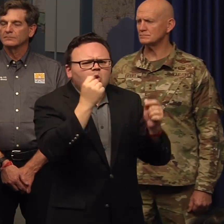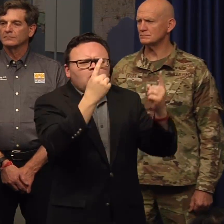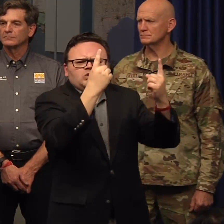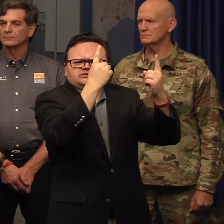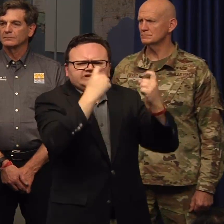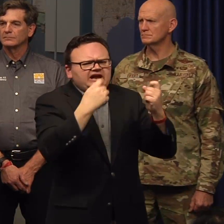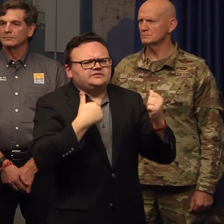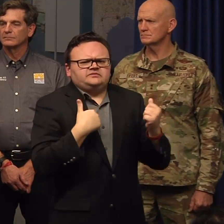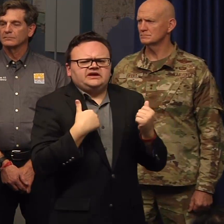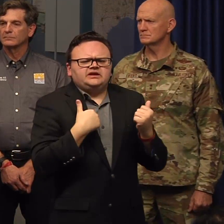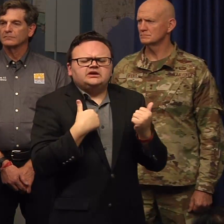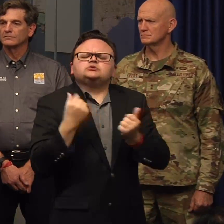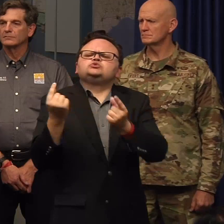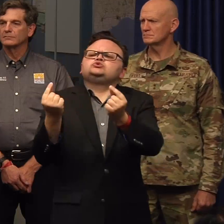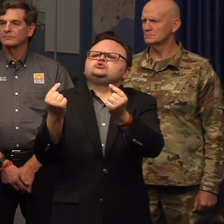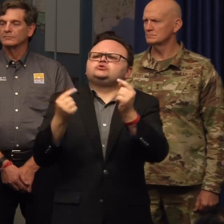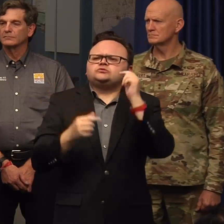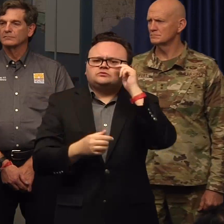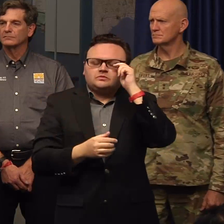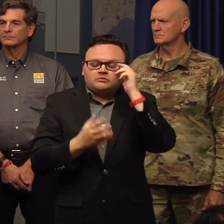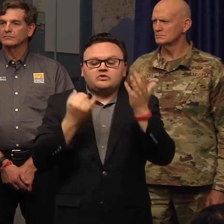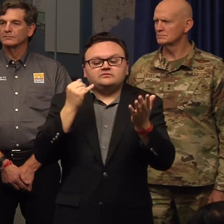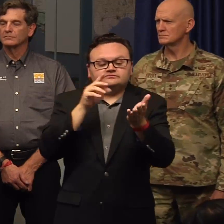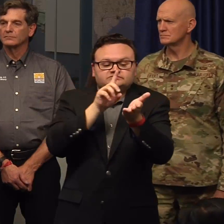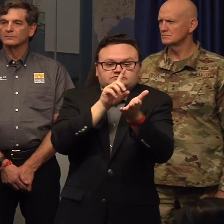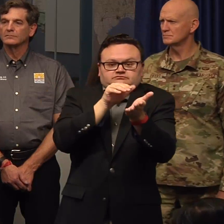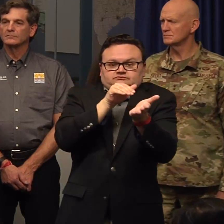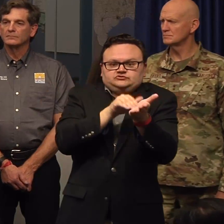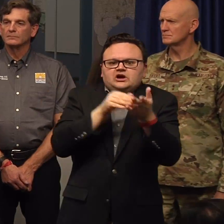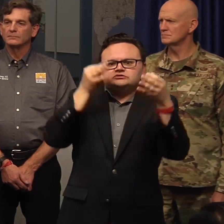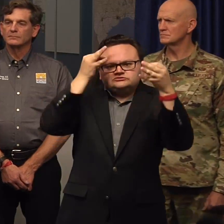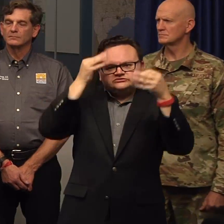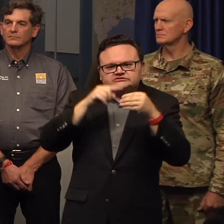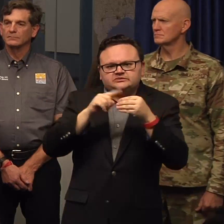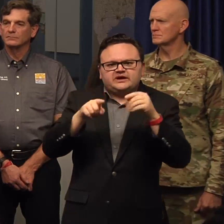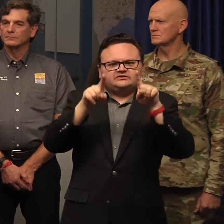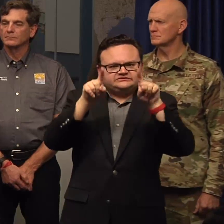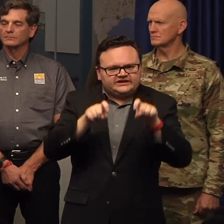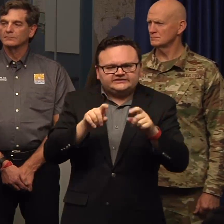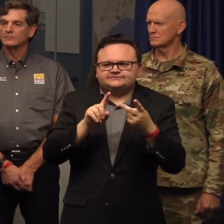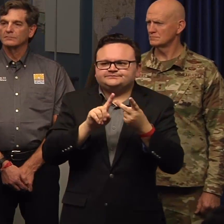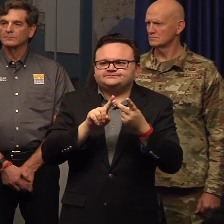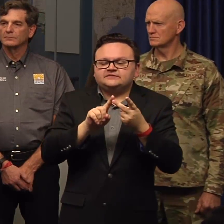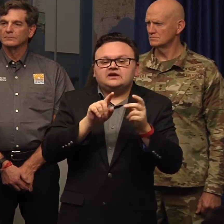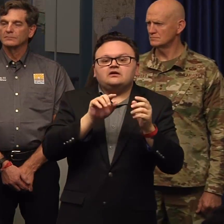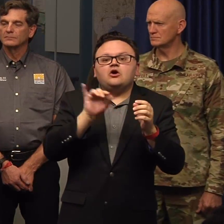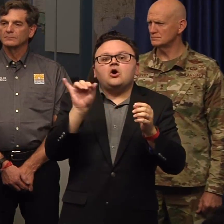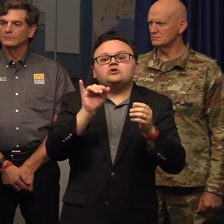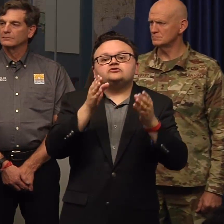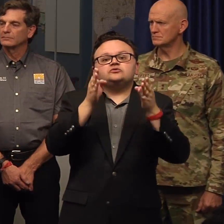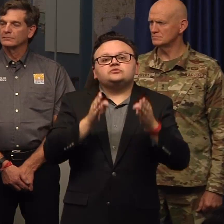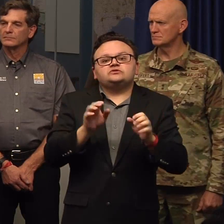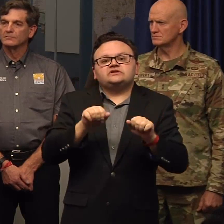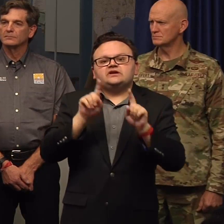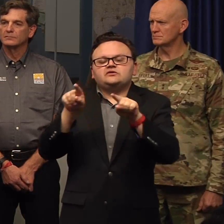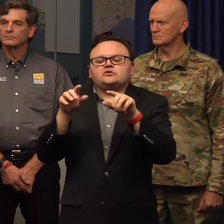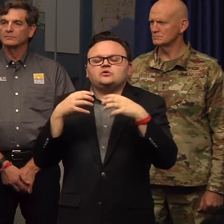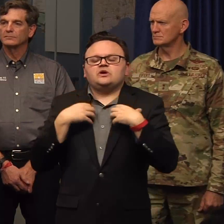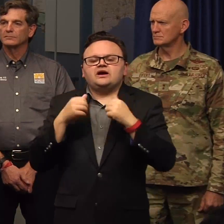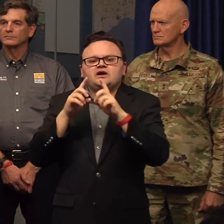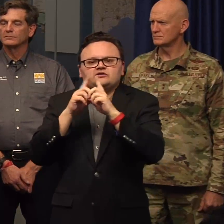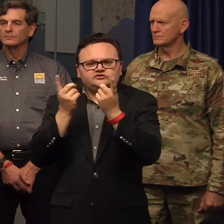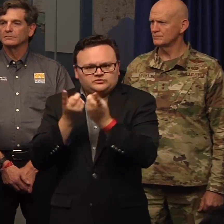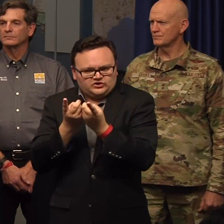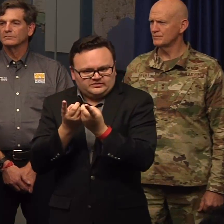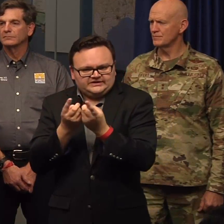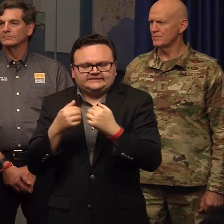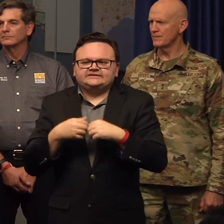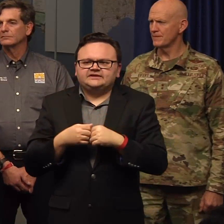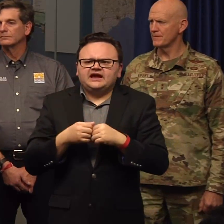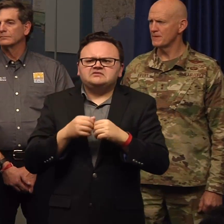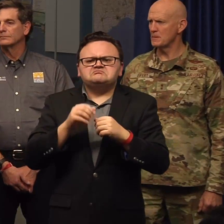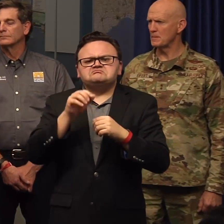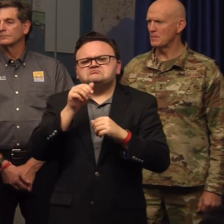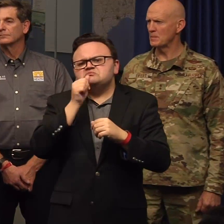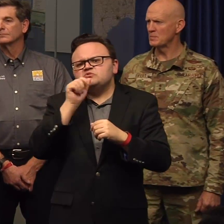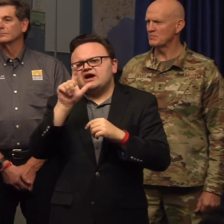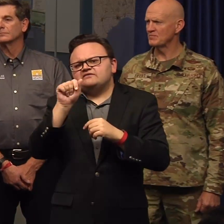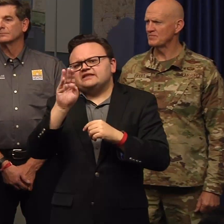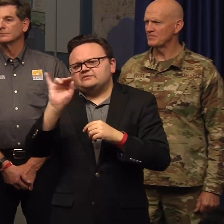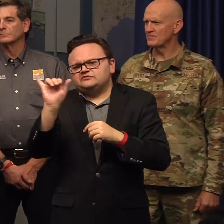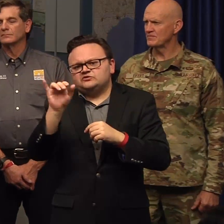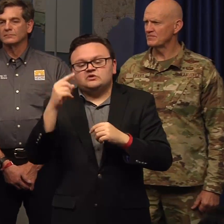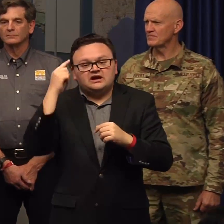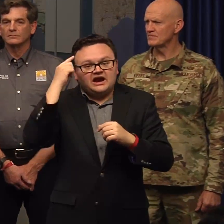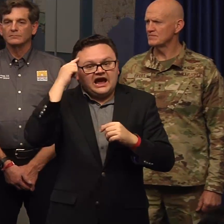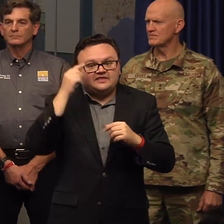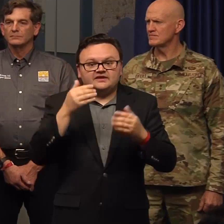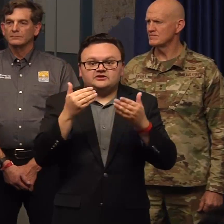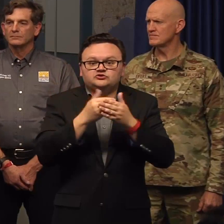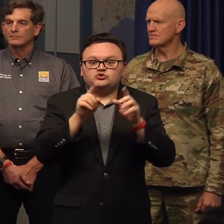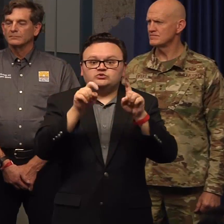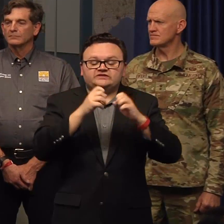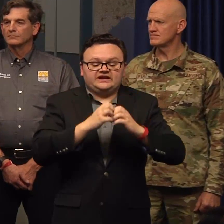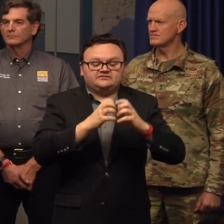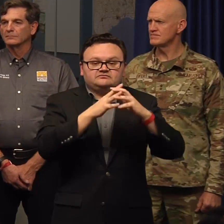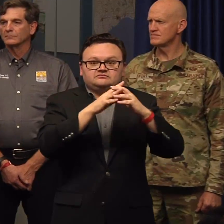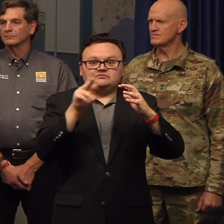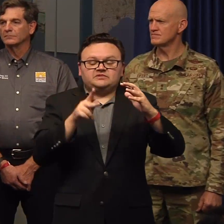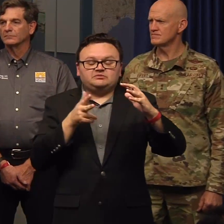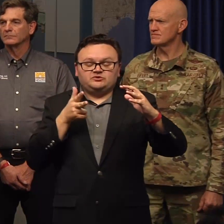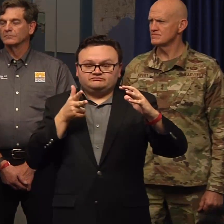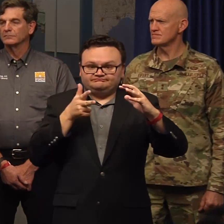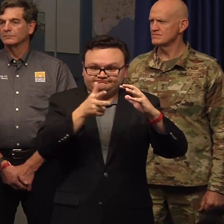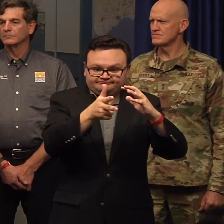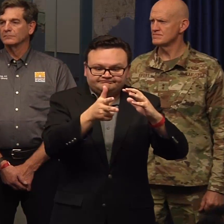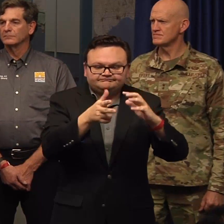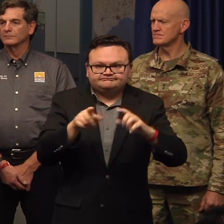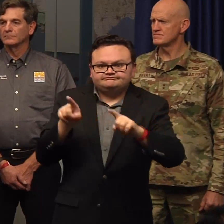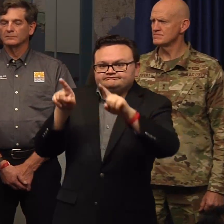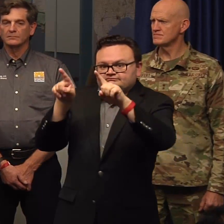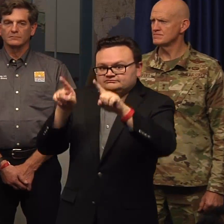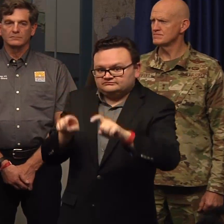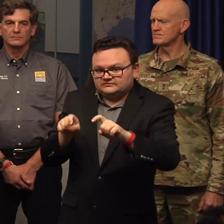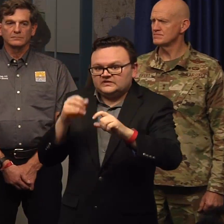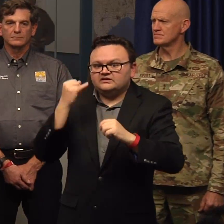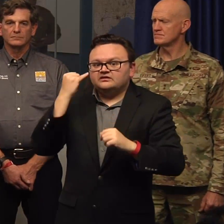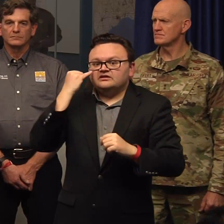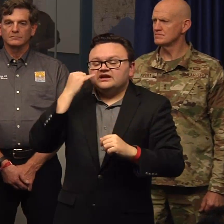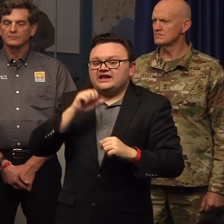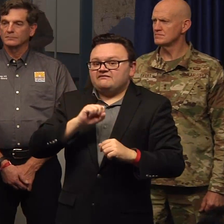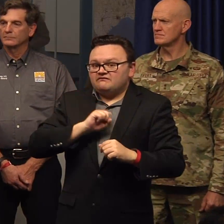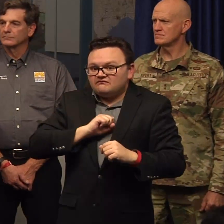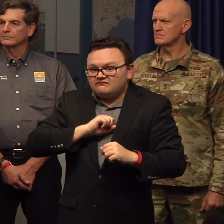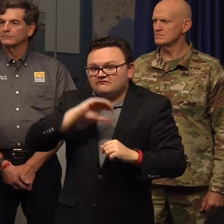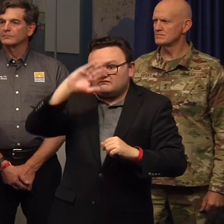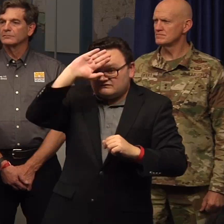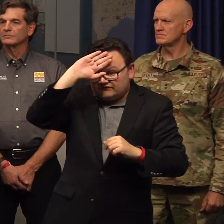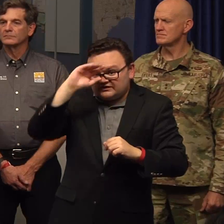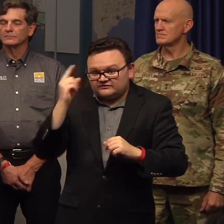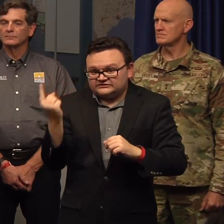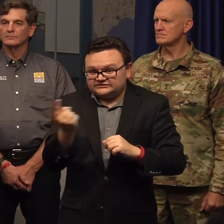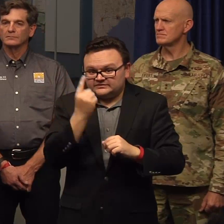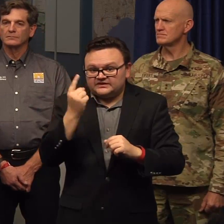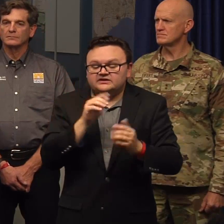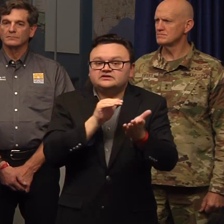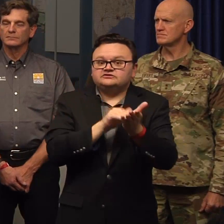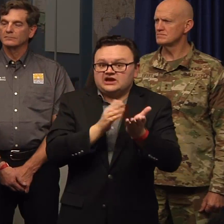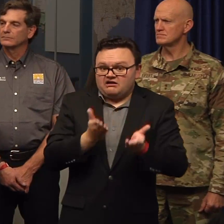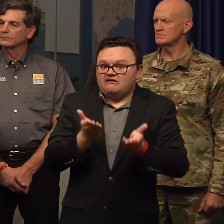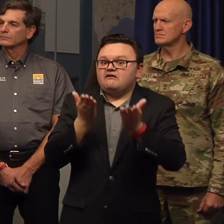DOCTOR , THEY ARE SAYING THAT